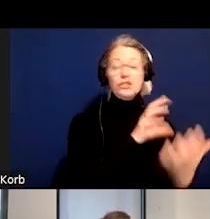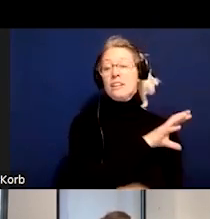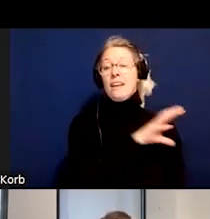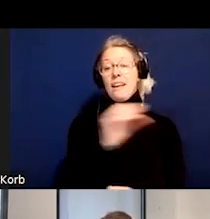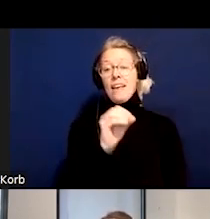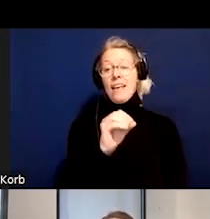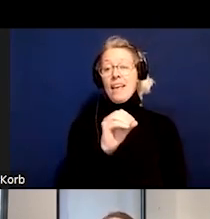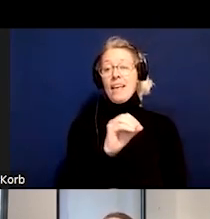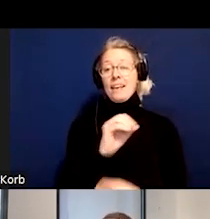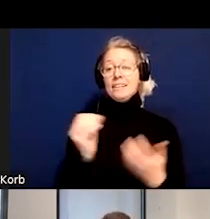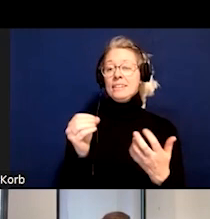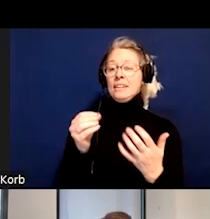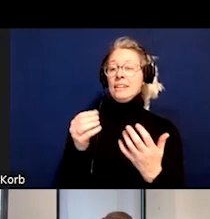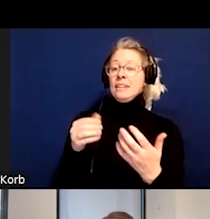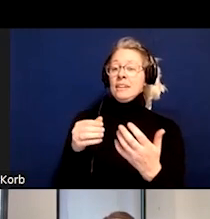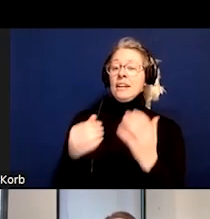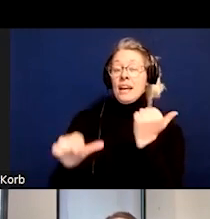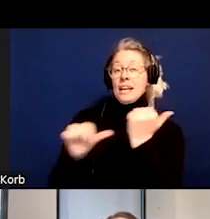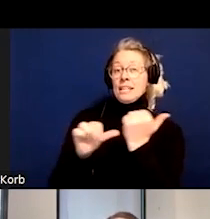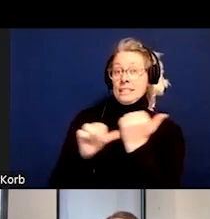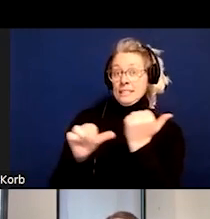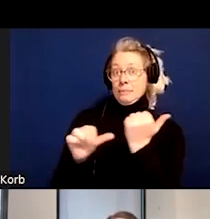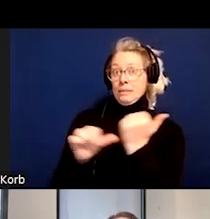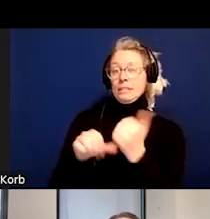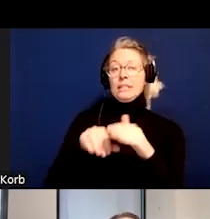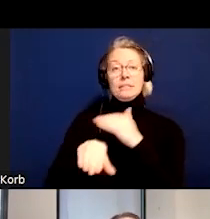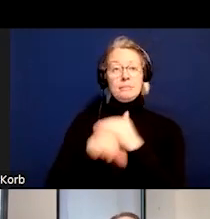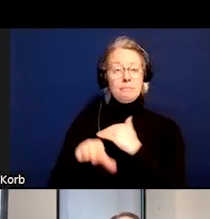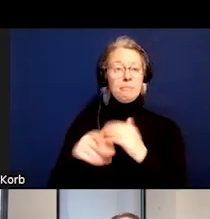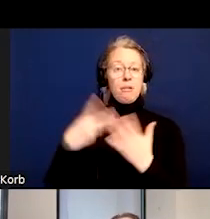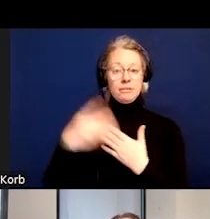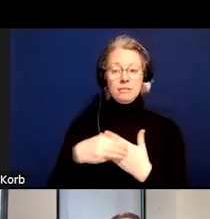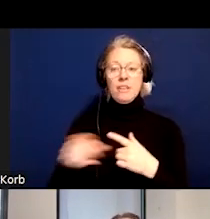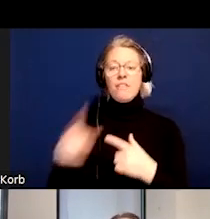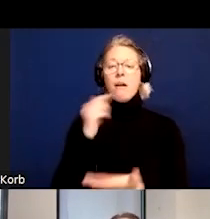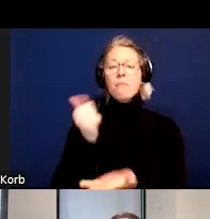that are available to applicants who experience barriers to develop accommodations such as